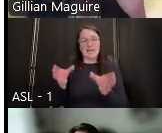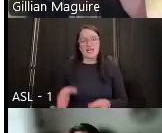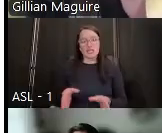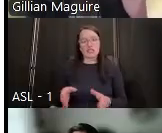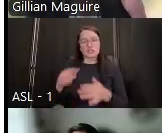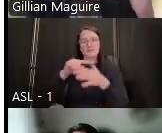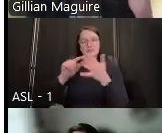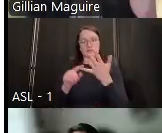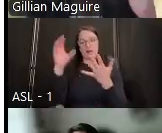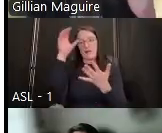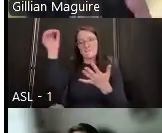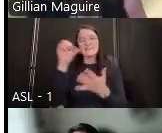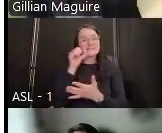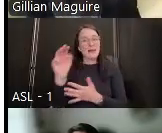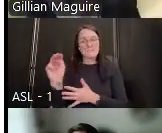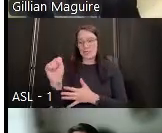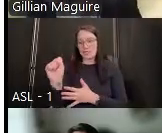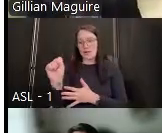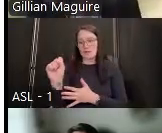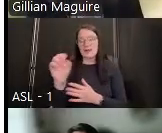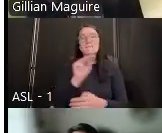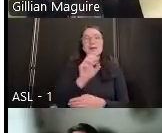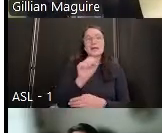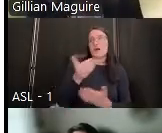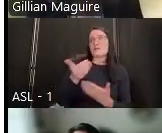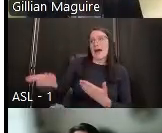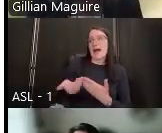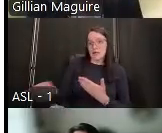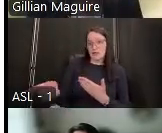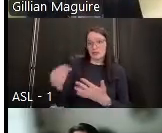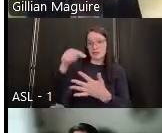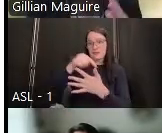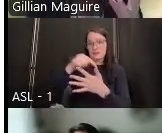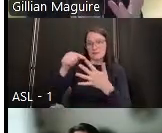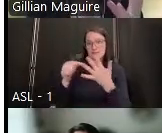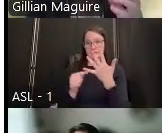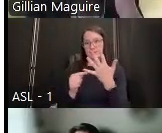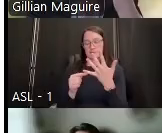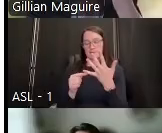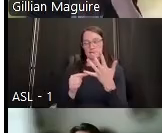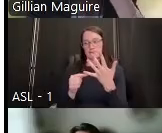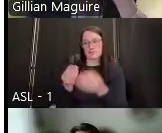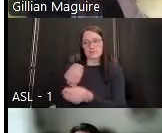These individuals are being hired by suppliers to Microsoft. So um and CBRE just to also to be clear